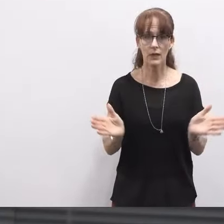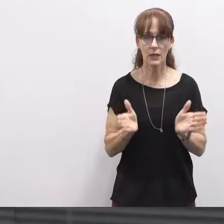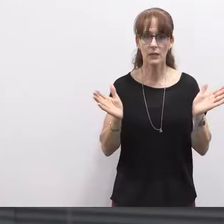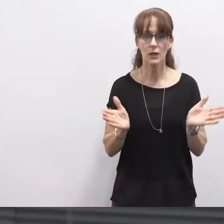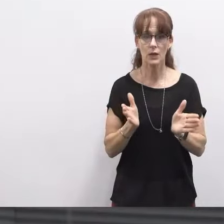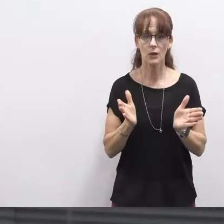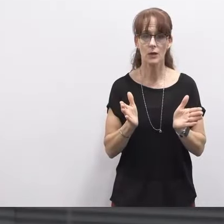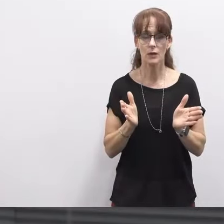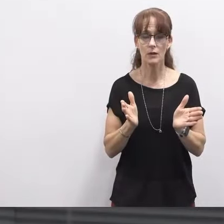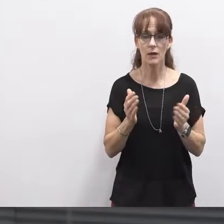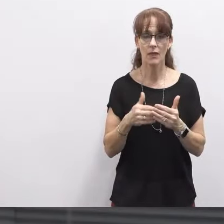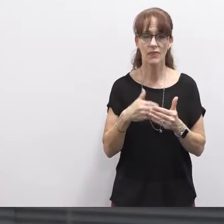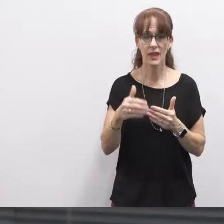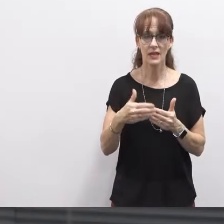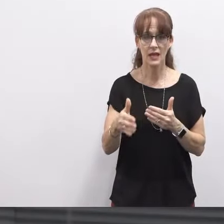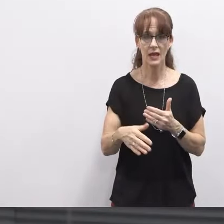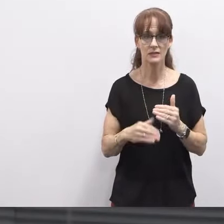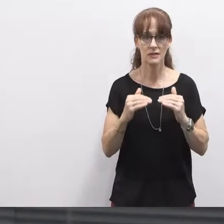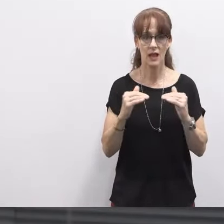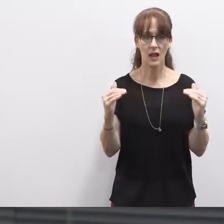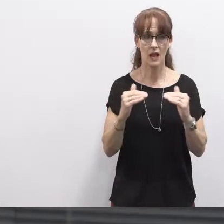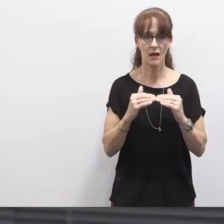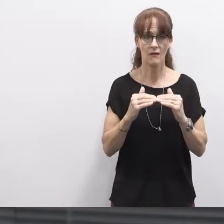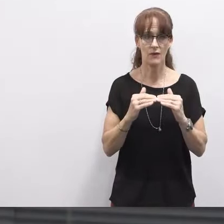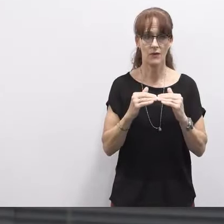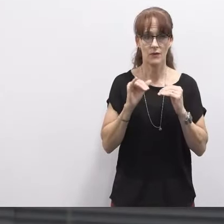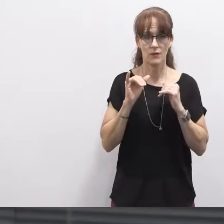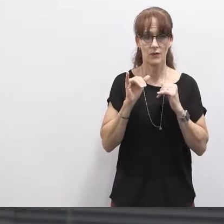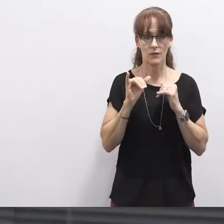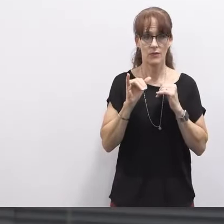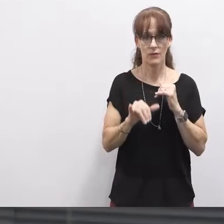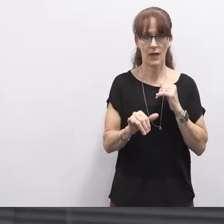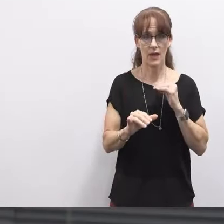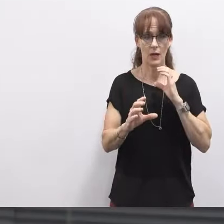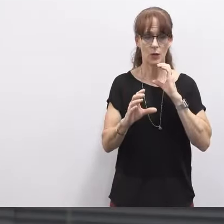the next level to that communication